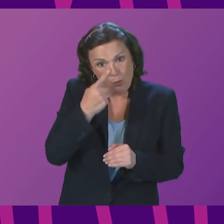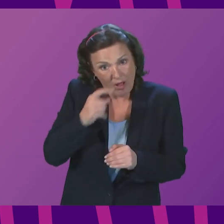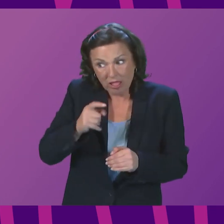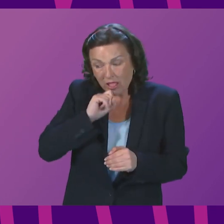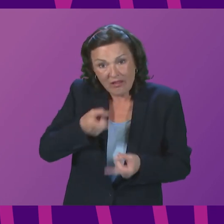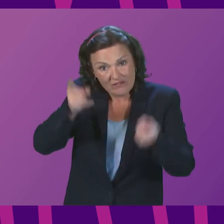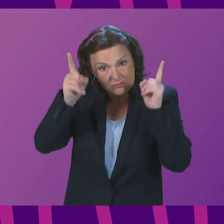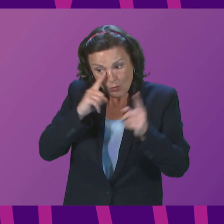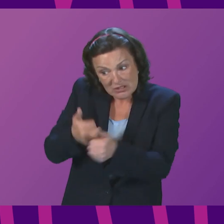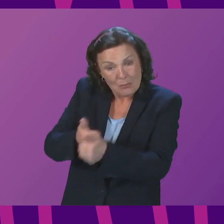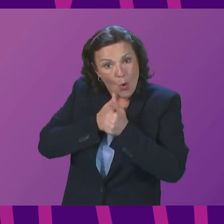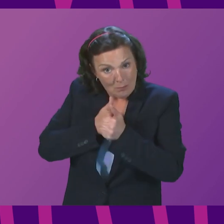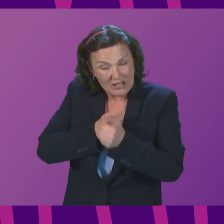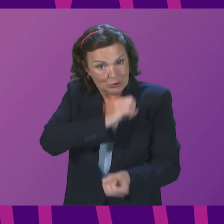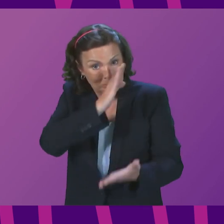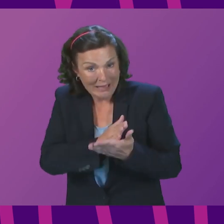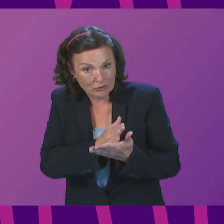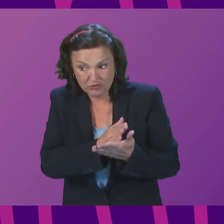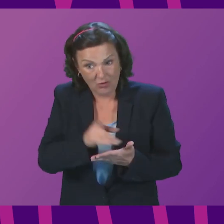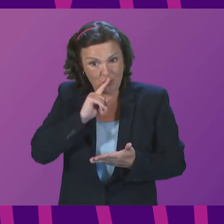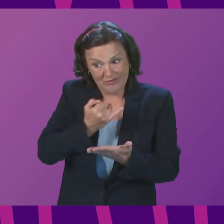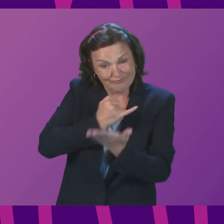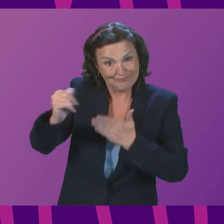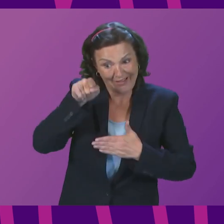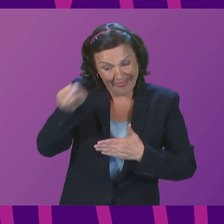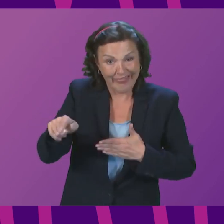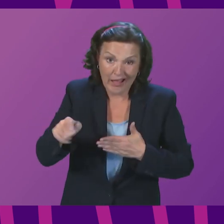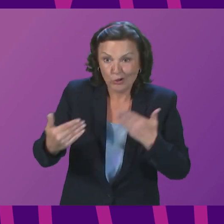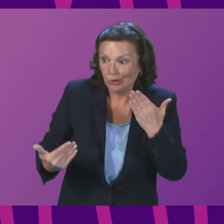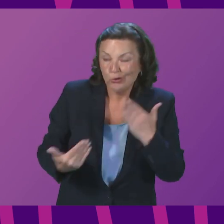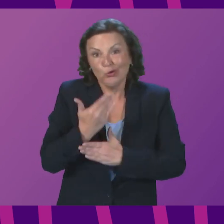what impact they might have on our plans to introduce a Scottish human rights bill during